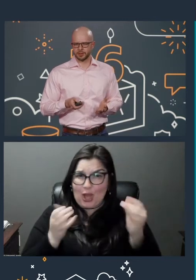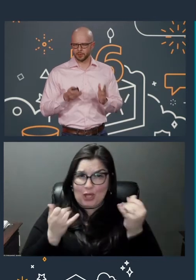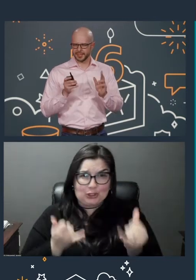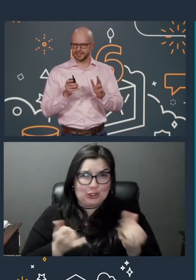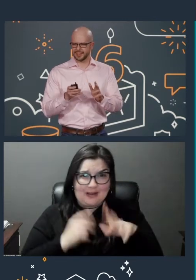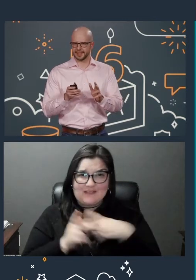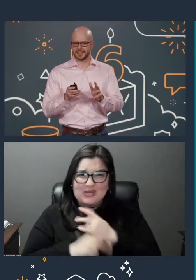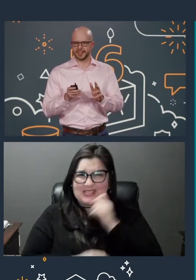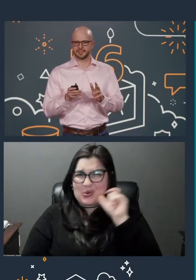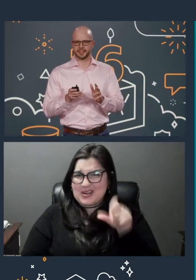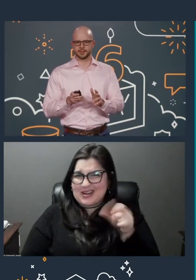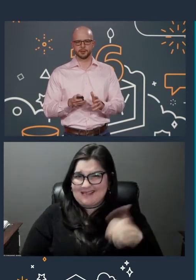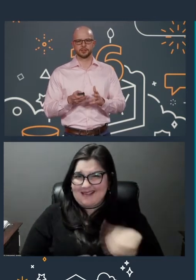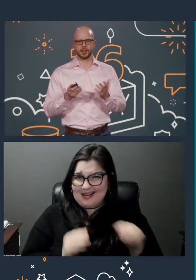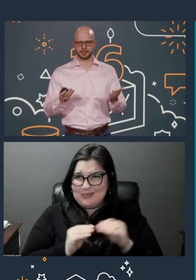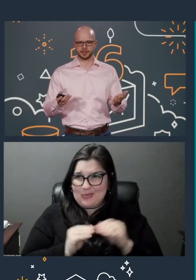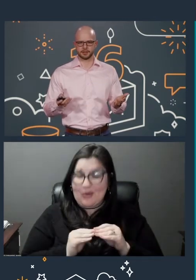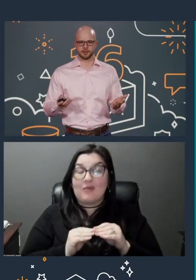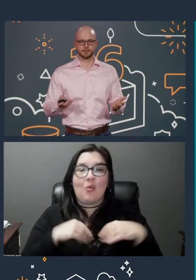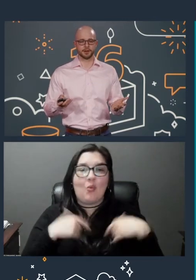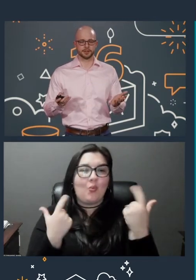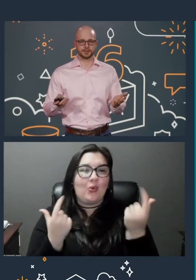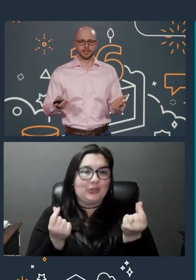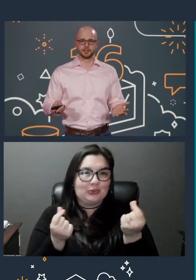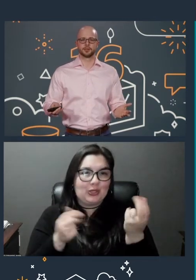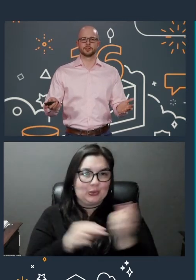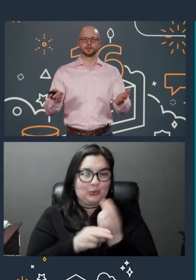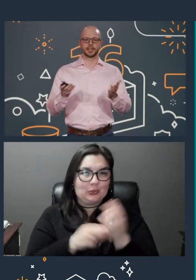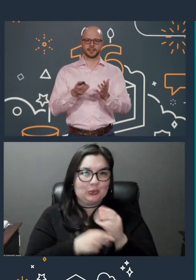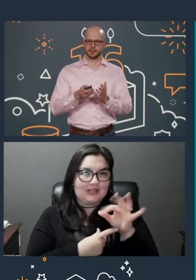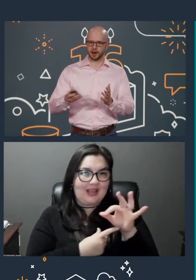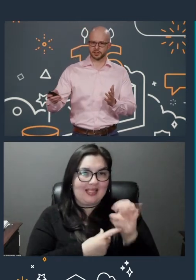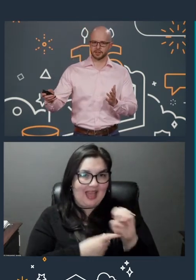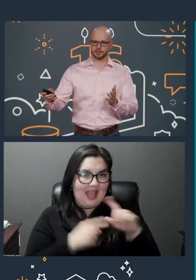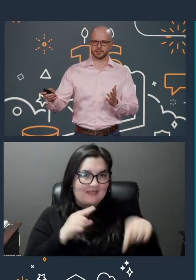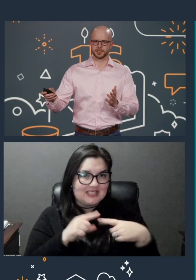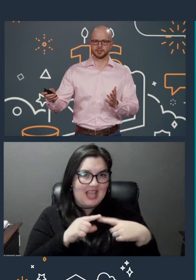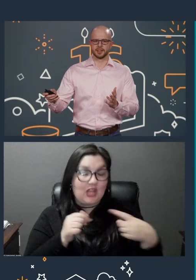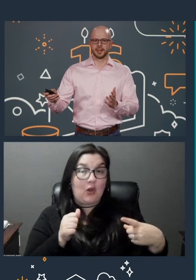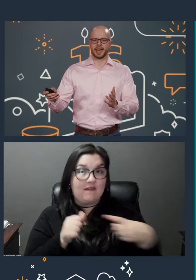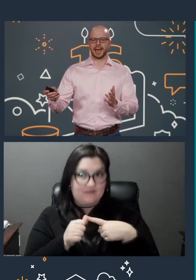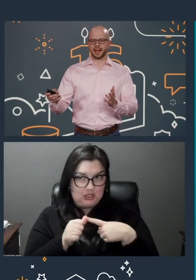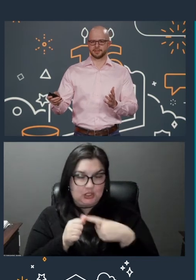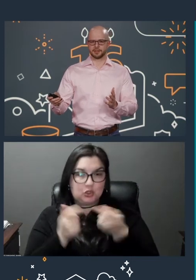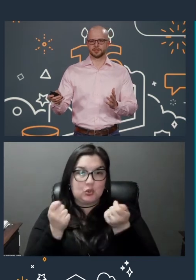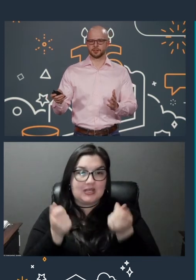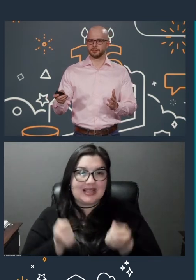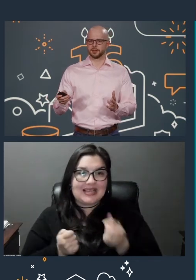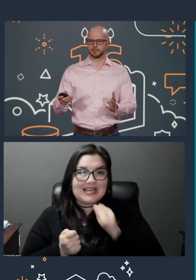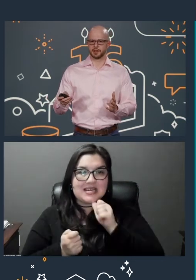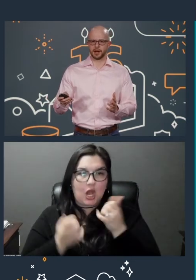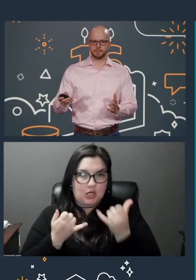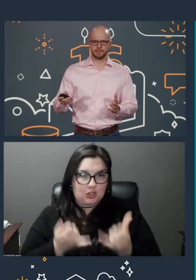So what they did is they used Lifecycle first to delete non-current versions after a certain period of time.